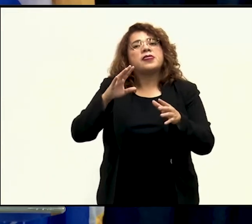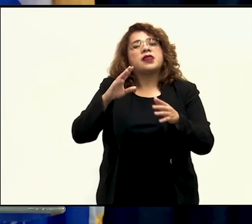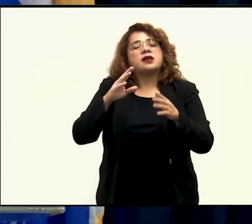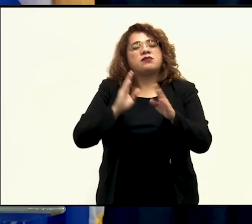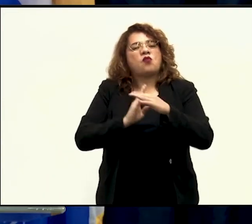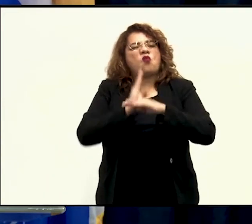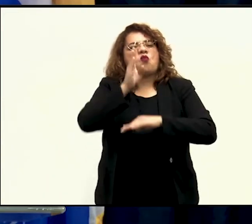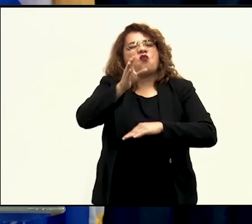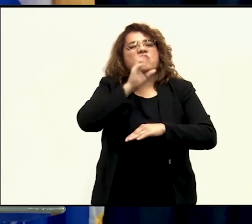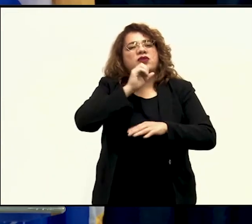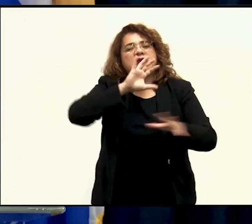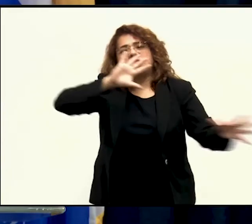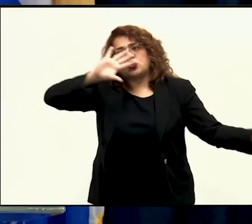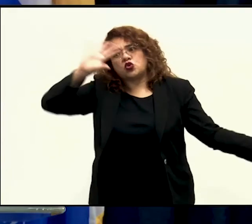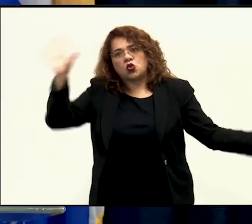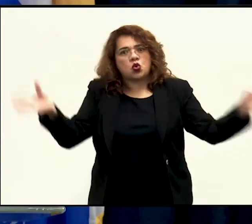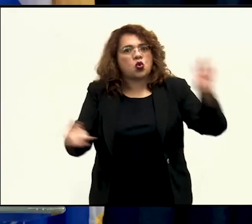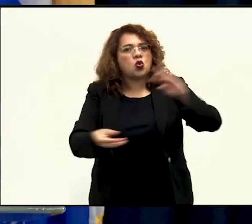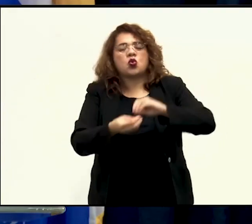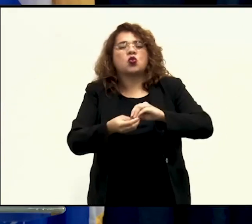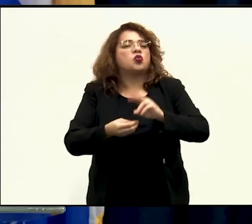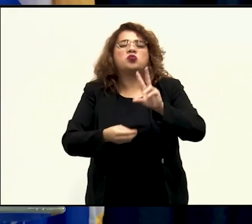We're working to provide that information.